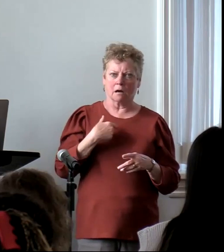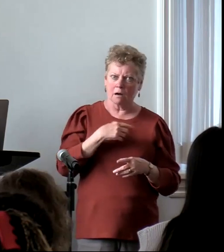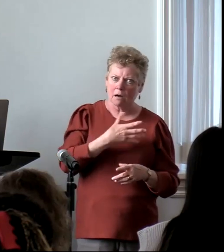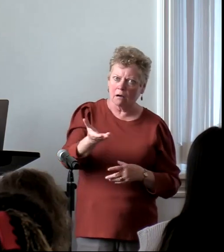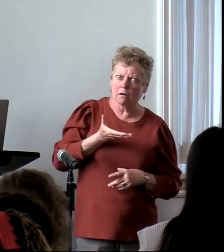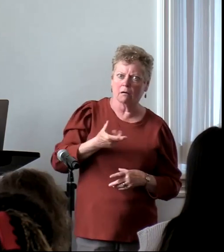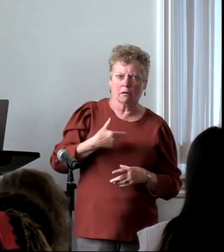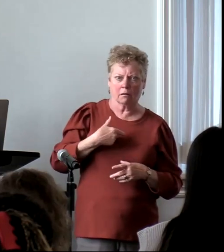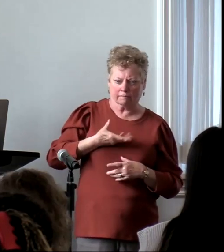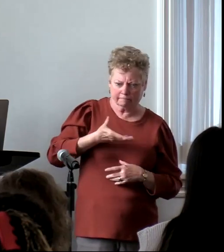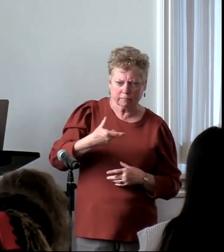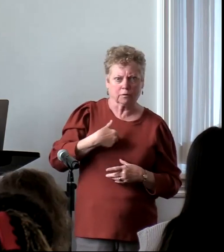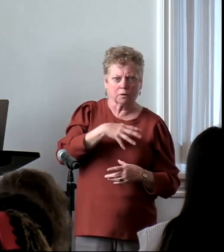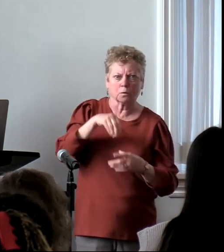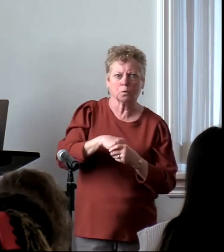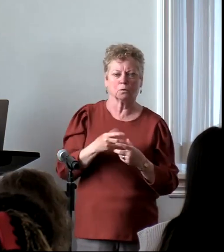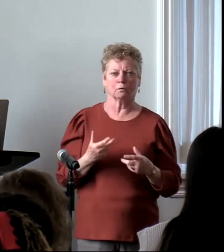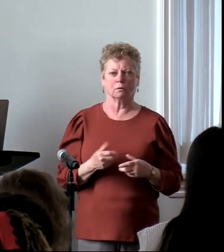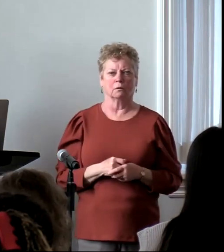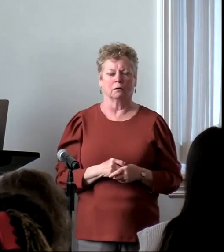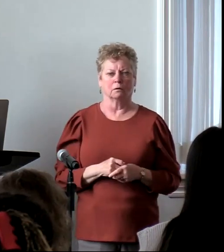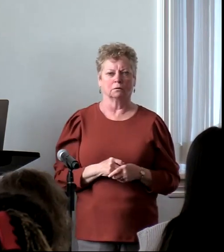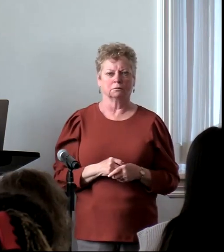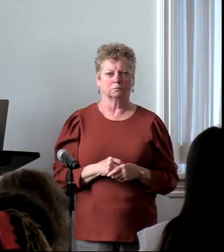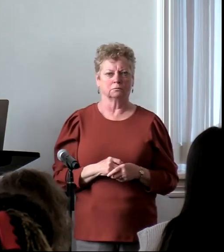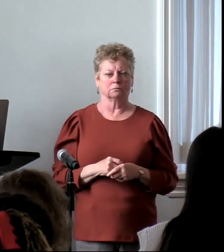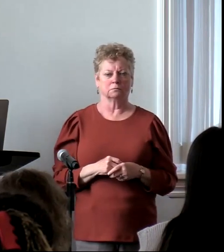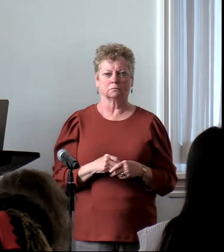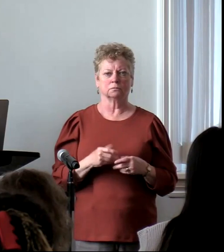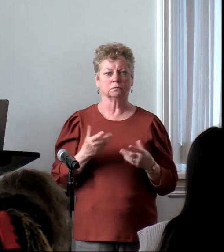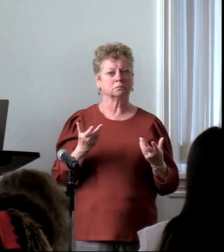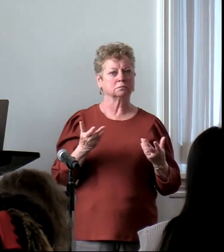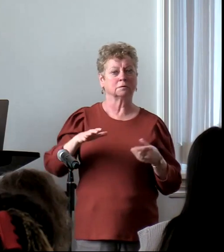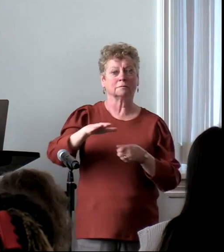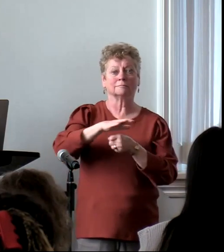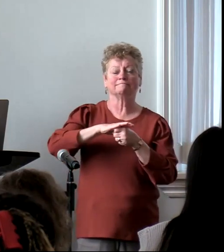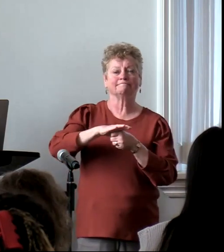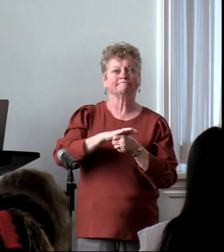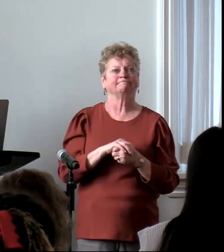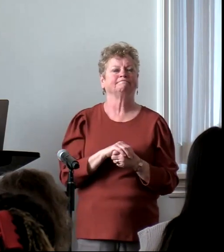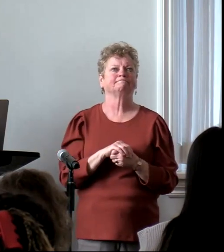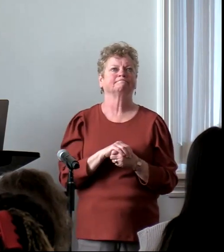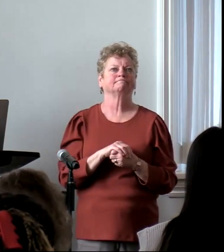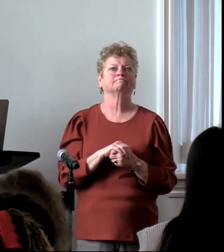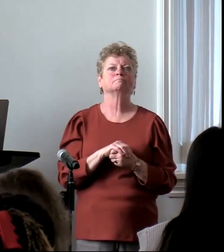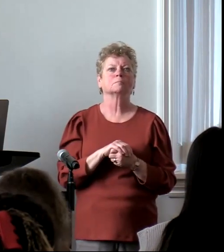There's nothing more -- there are -- the strengths in our region of Canada,